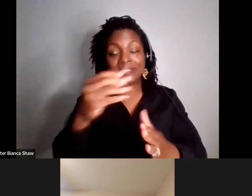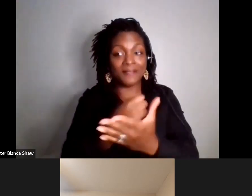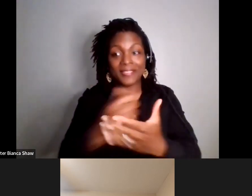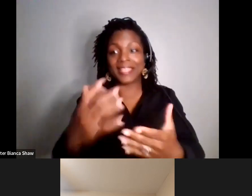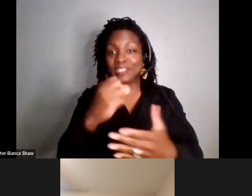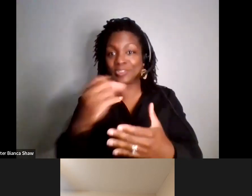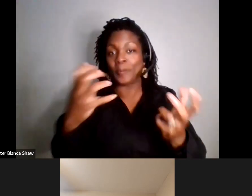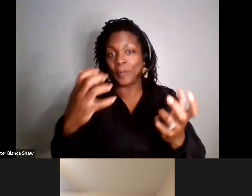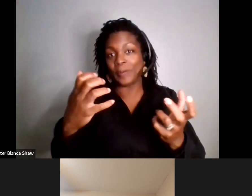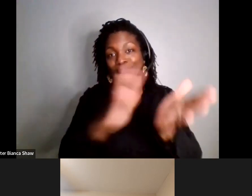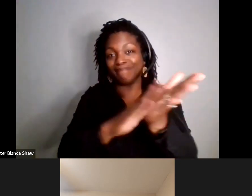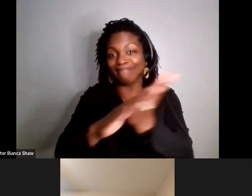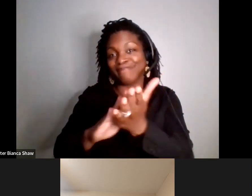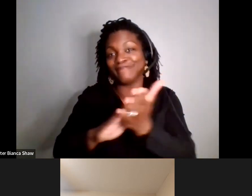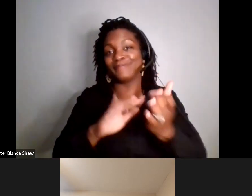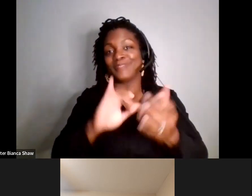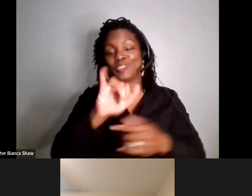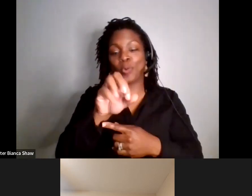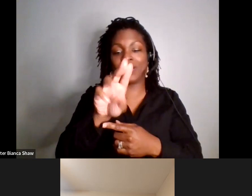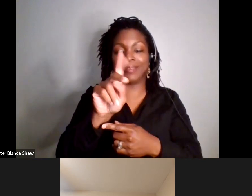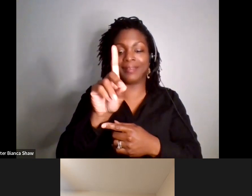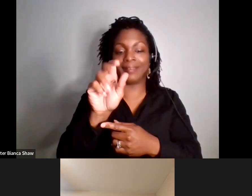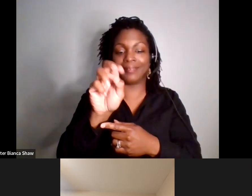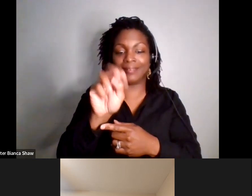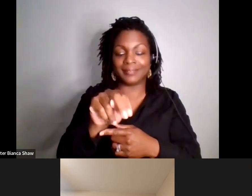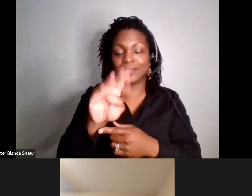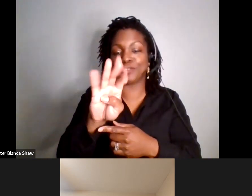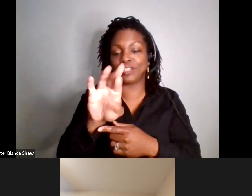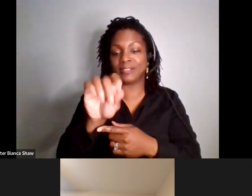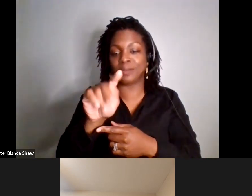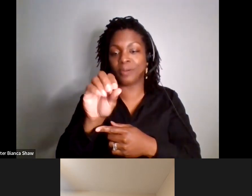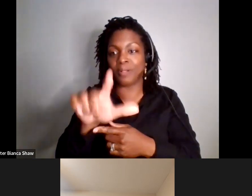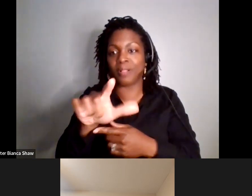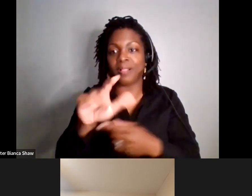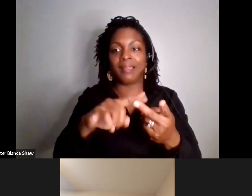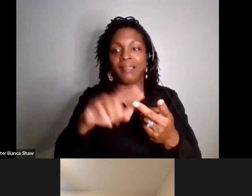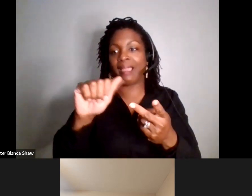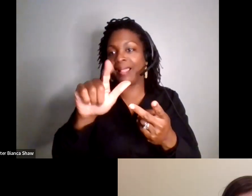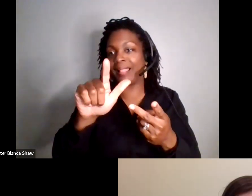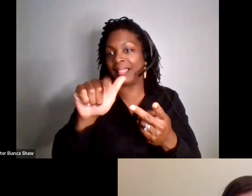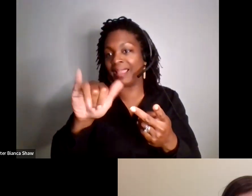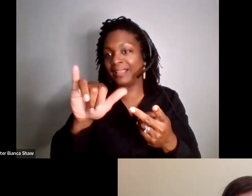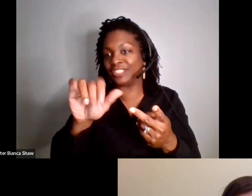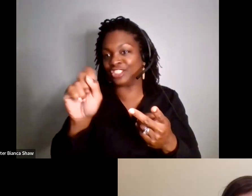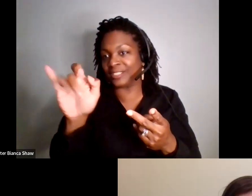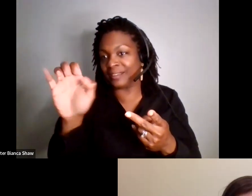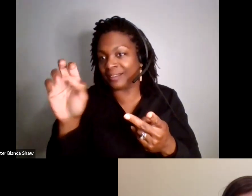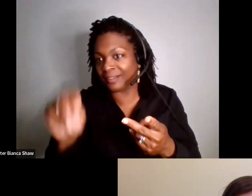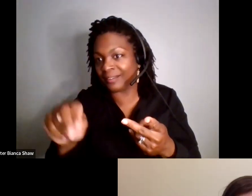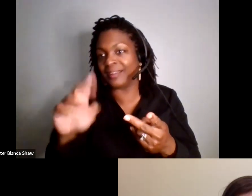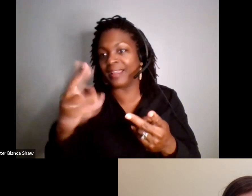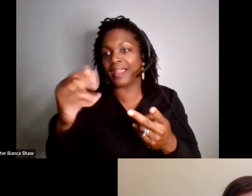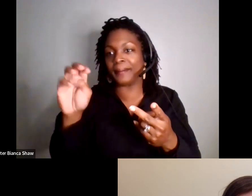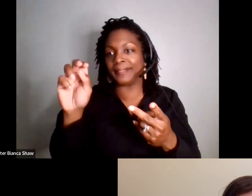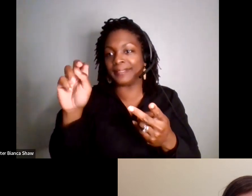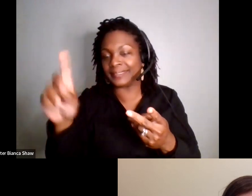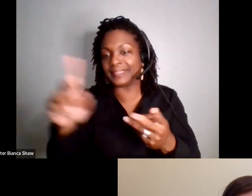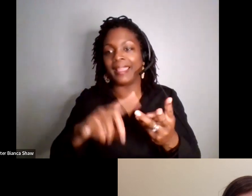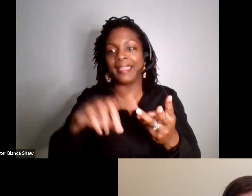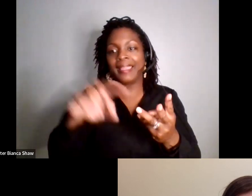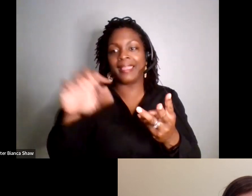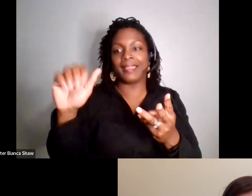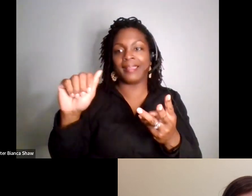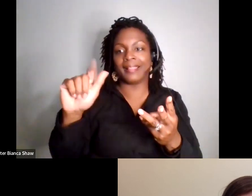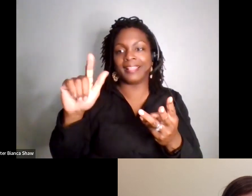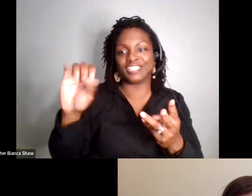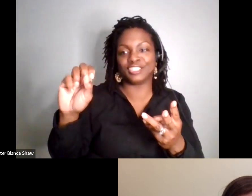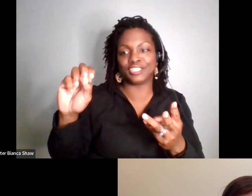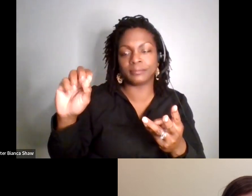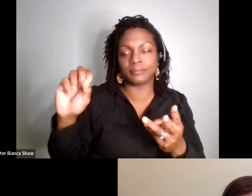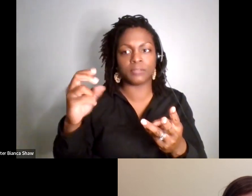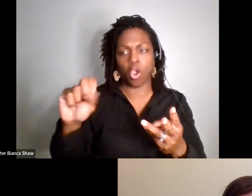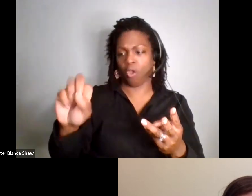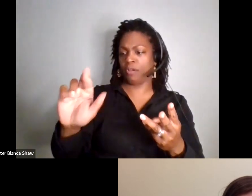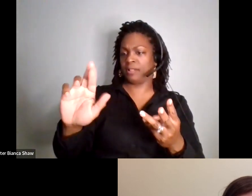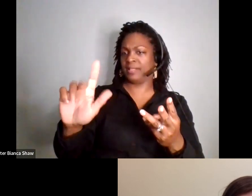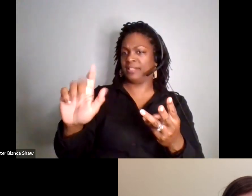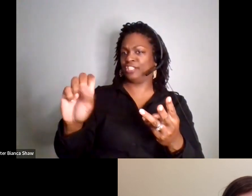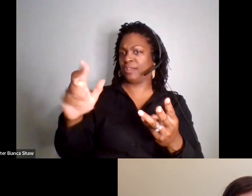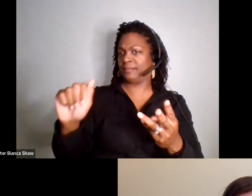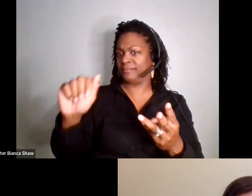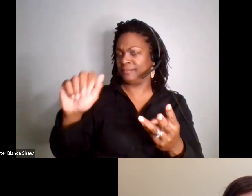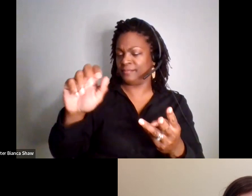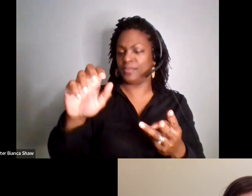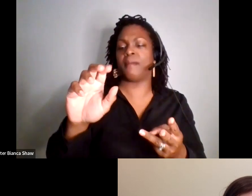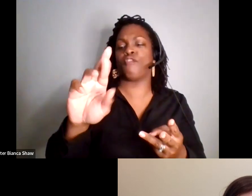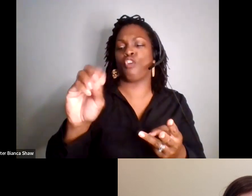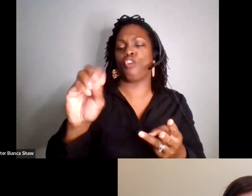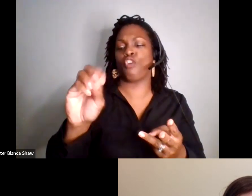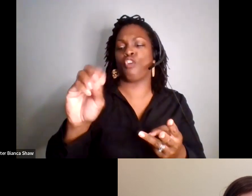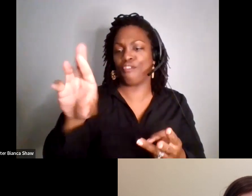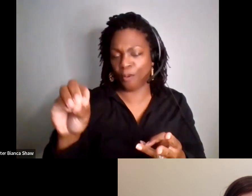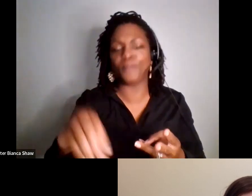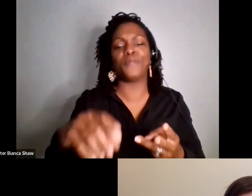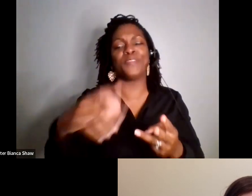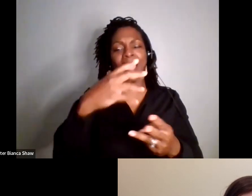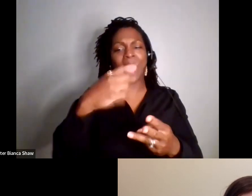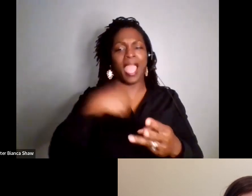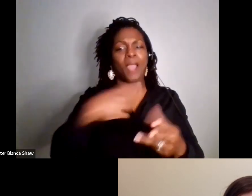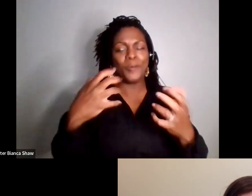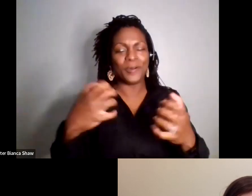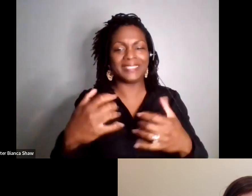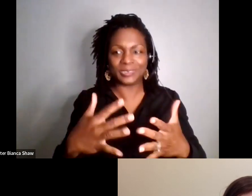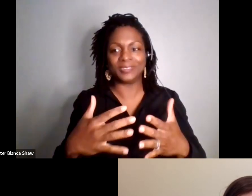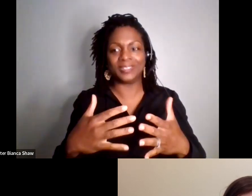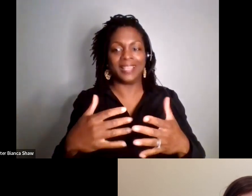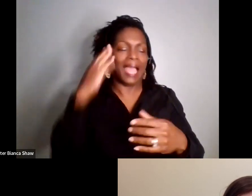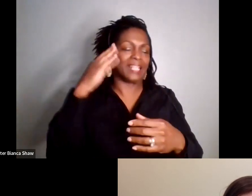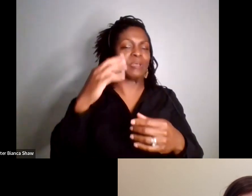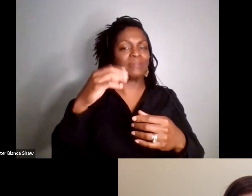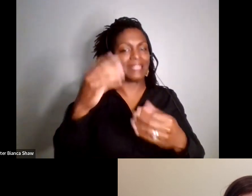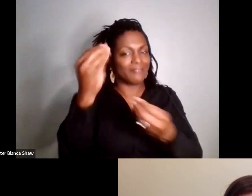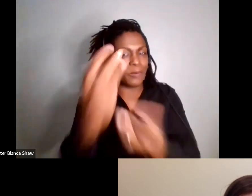Jordan Brisco alasia Viaand William Romero and so I will make a couple of effort to recognize them every day, even though I would get laser focused on moving on to our next task, But